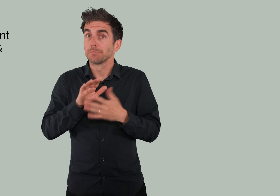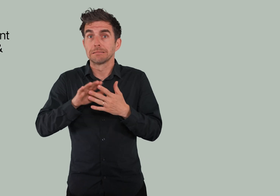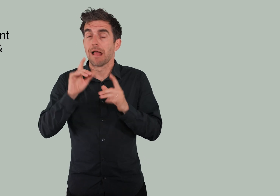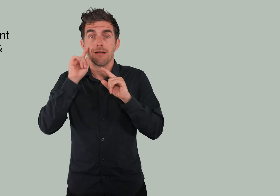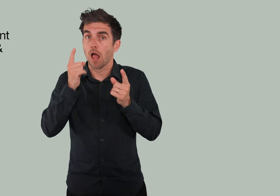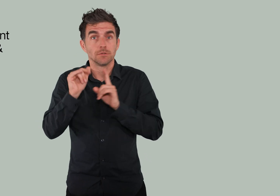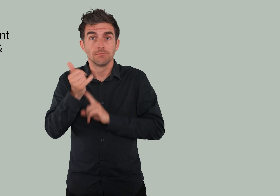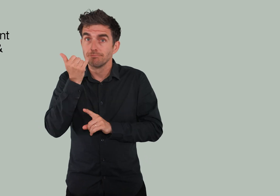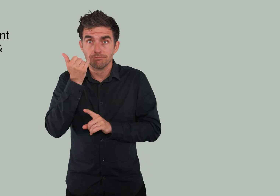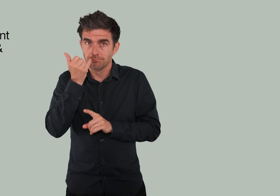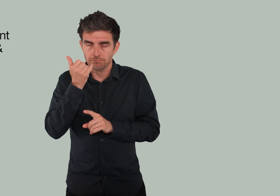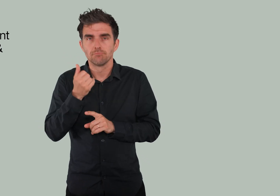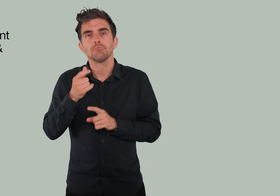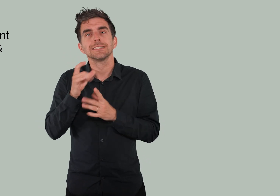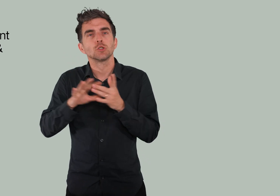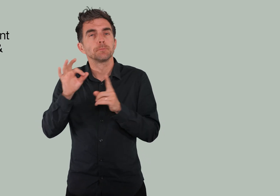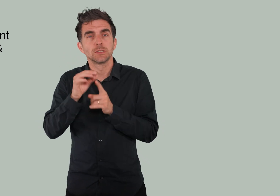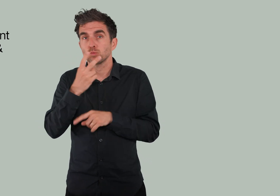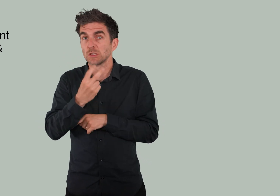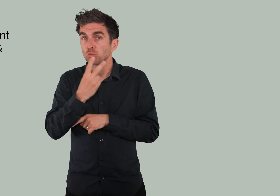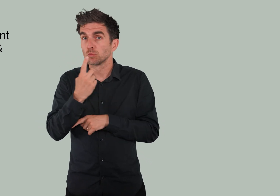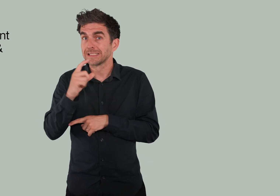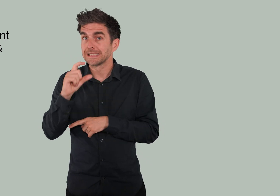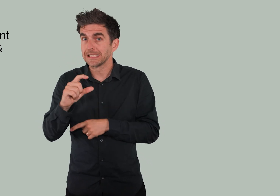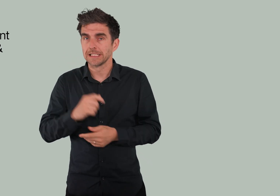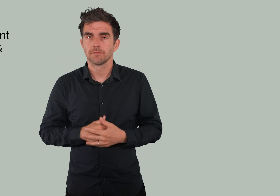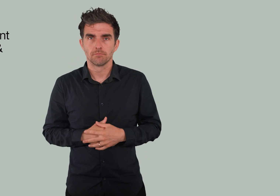or are unable to communicate by telephone (DWP, 2021c)